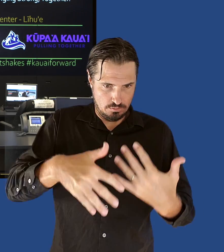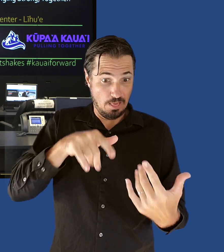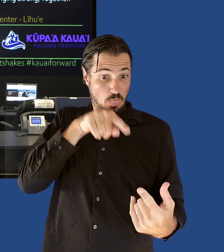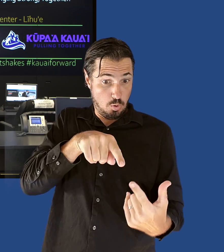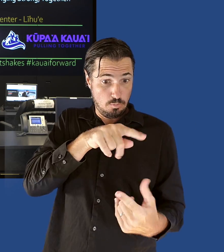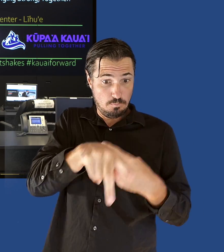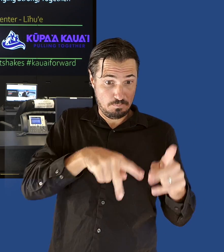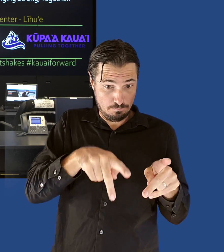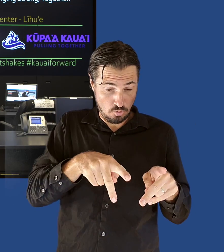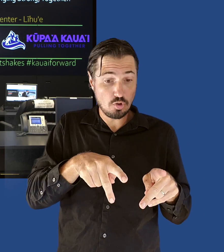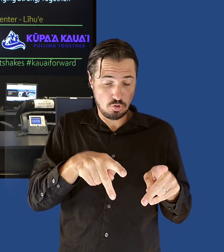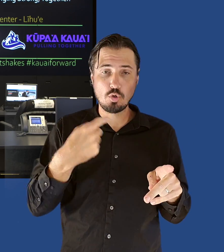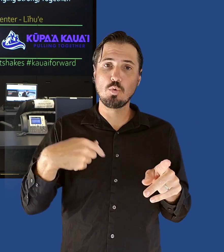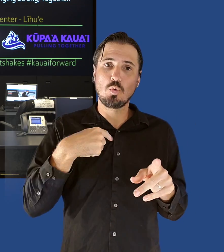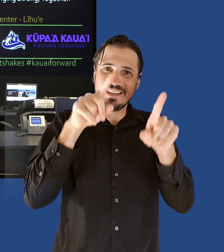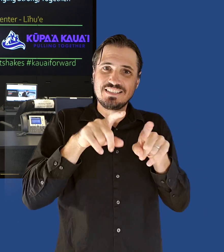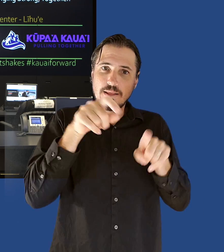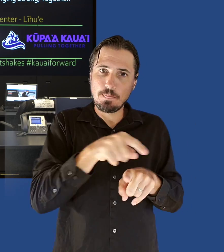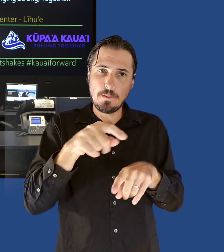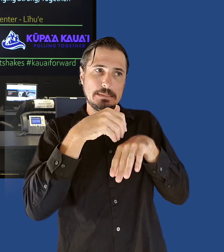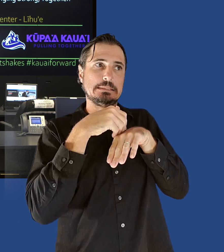By tomorrow, we expect the results from those tests.